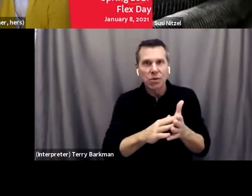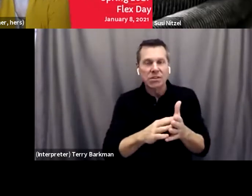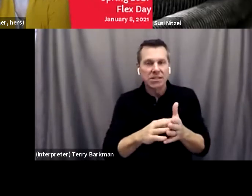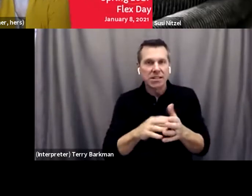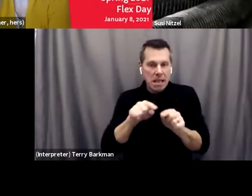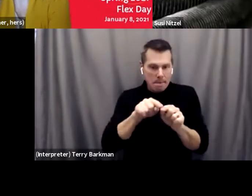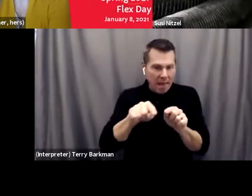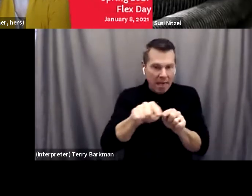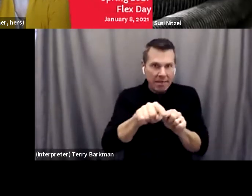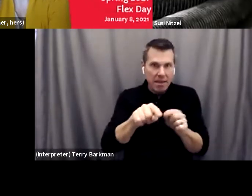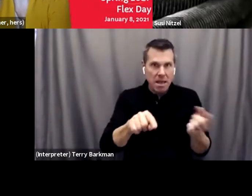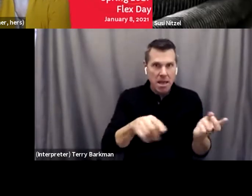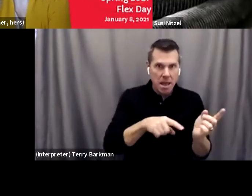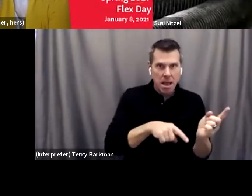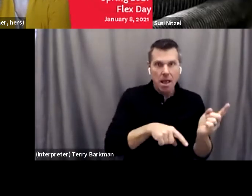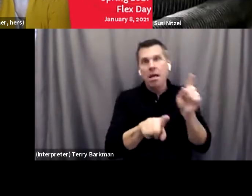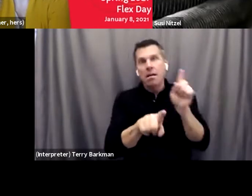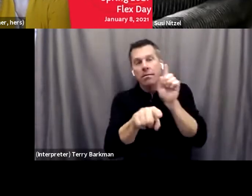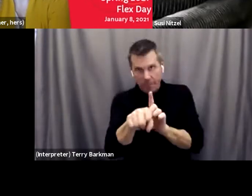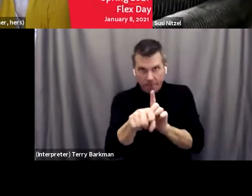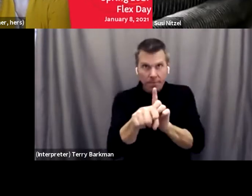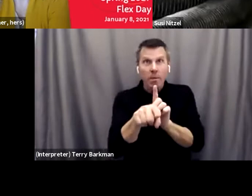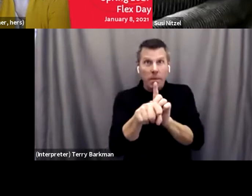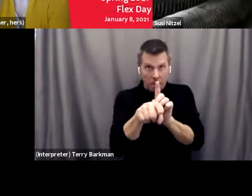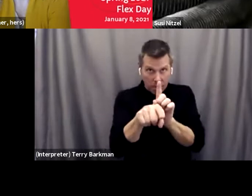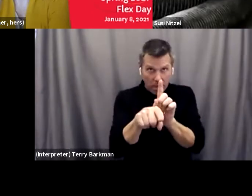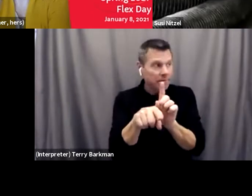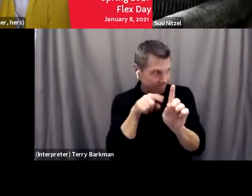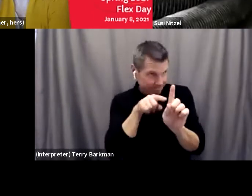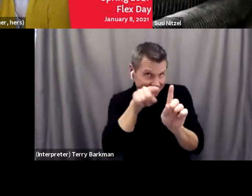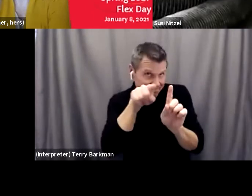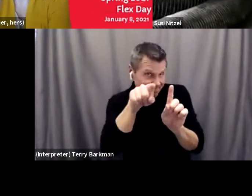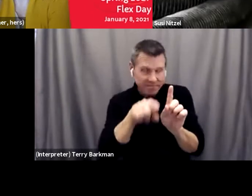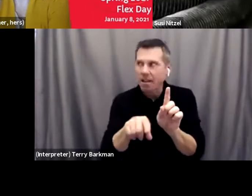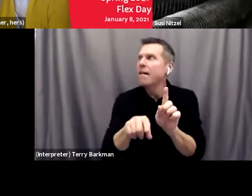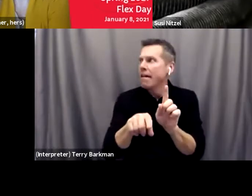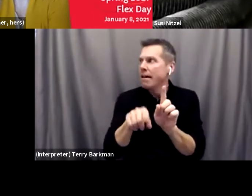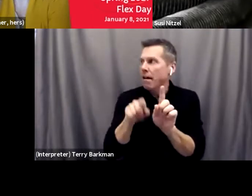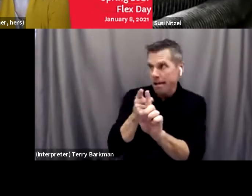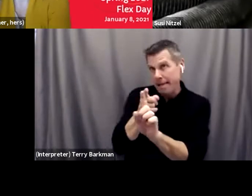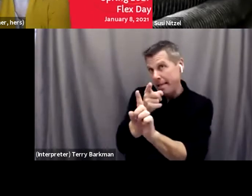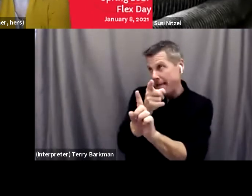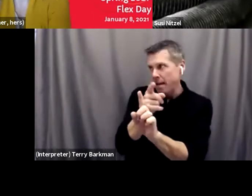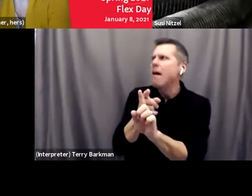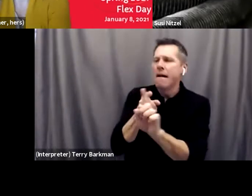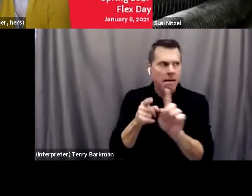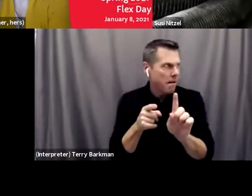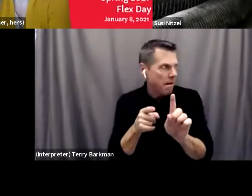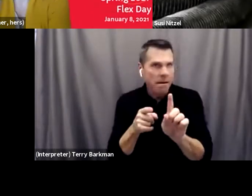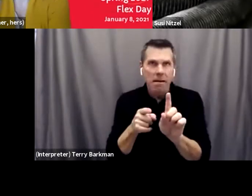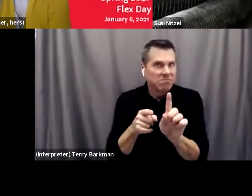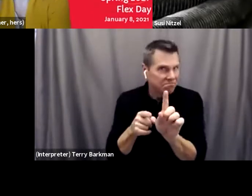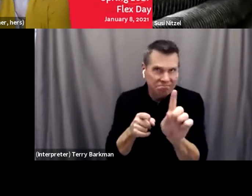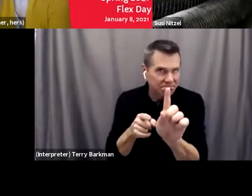helping them successfully reach their goal and get out of here with with some sort of a meaningful outcome.